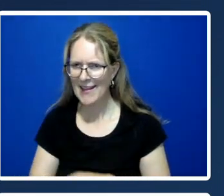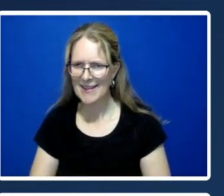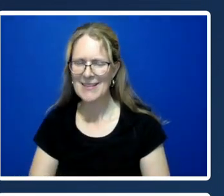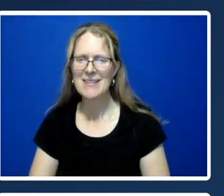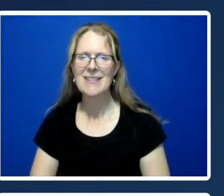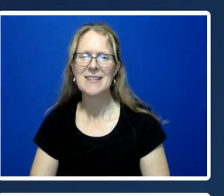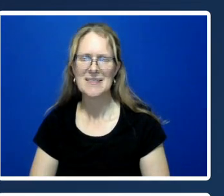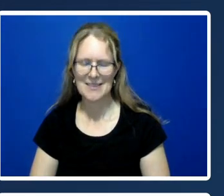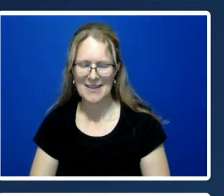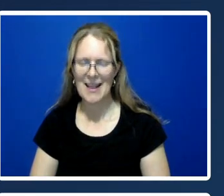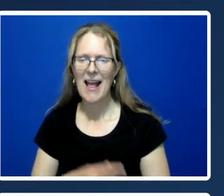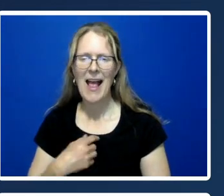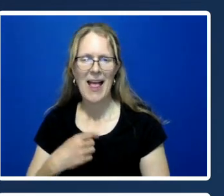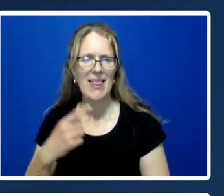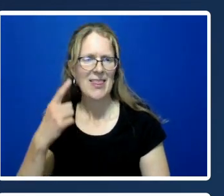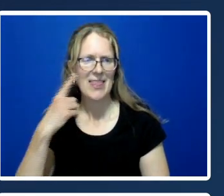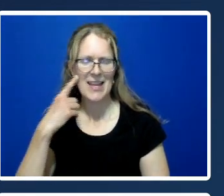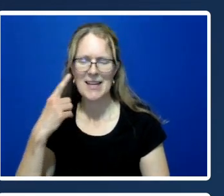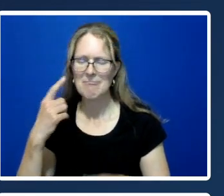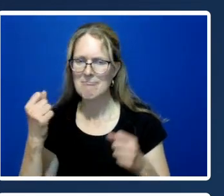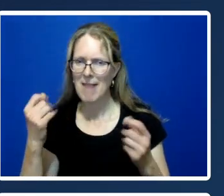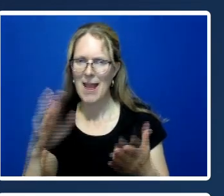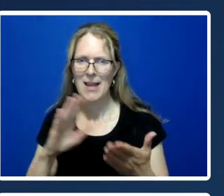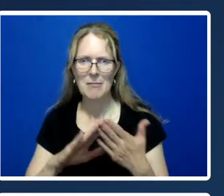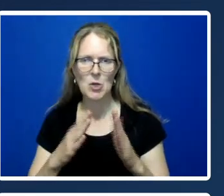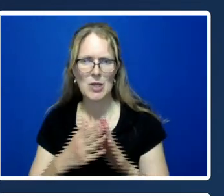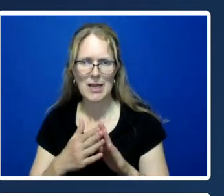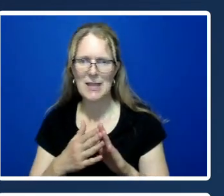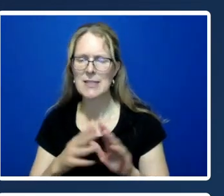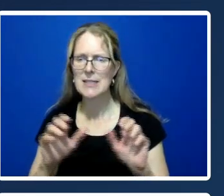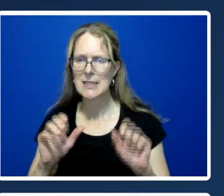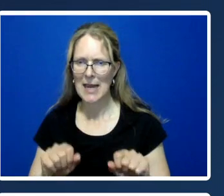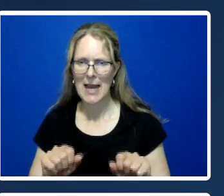so many communities across the country can put into practice. And then a student from